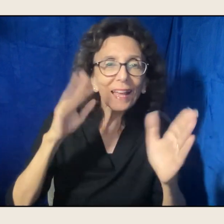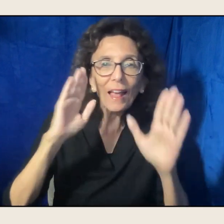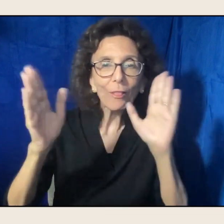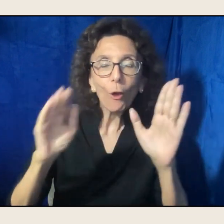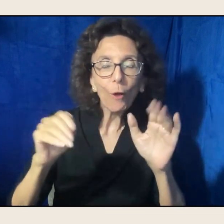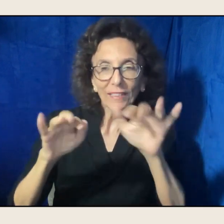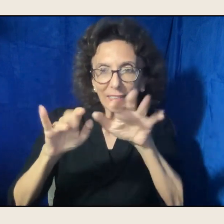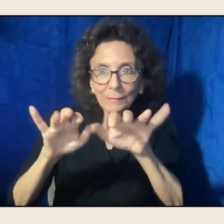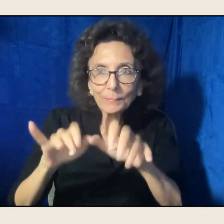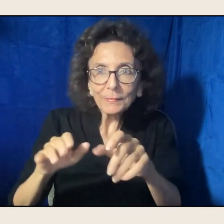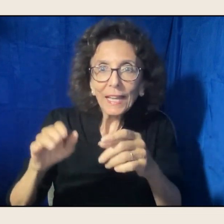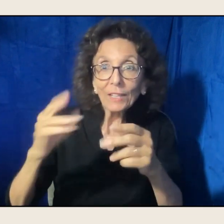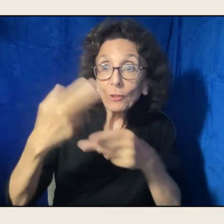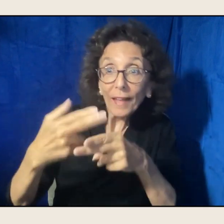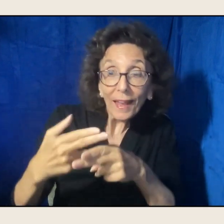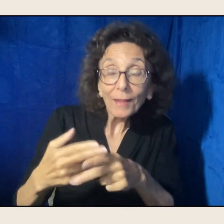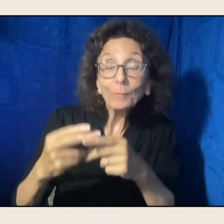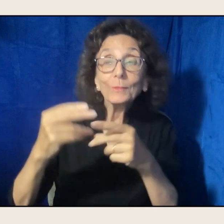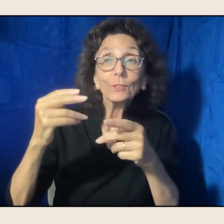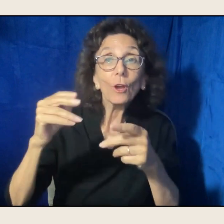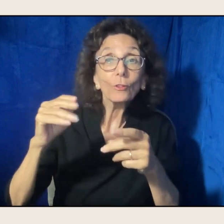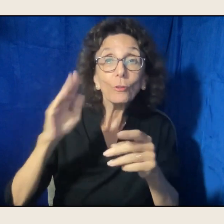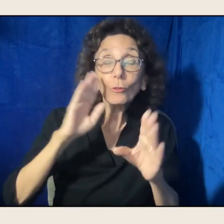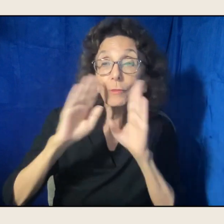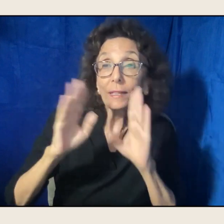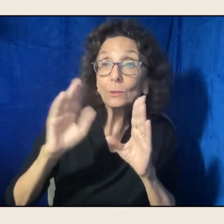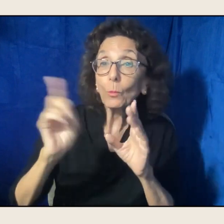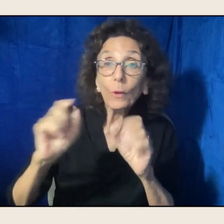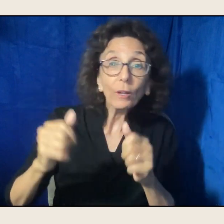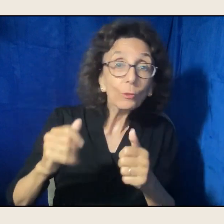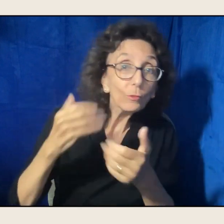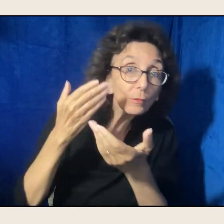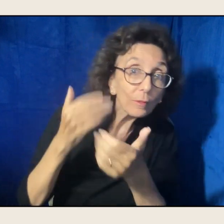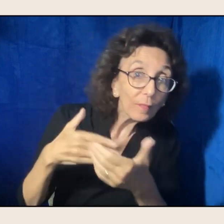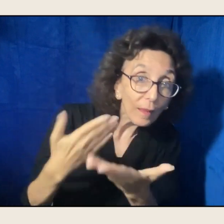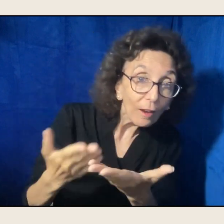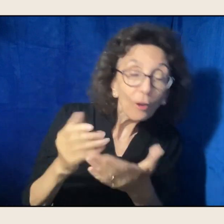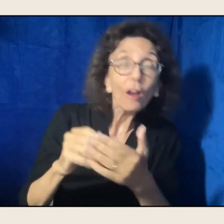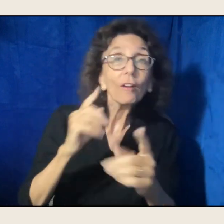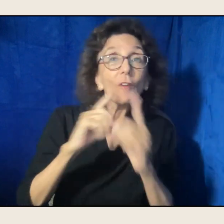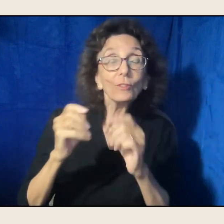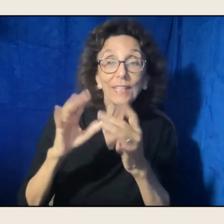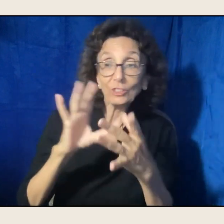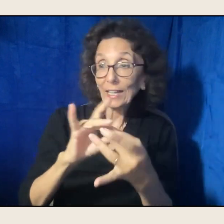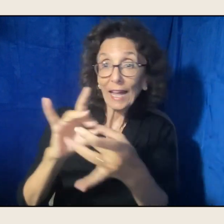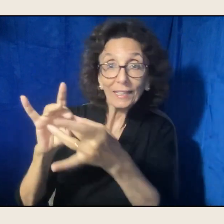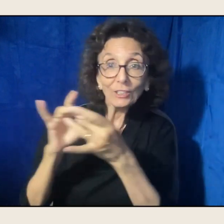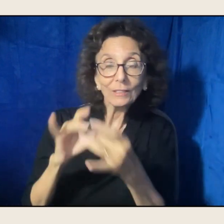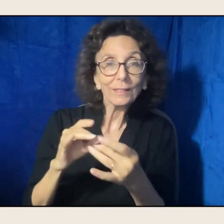the greetings, the connections. The conversation's already beginning. It's very exciting. And please keep it coming